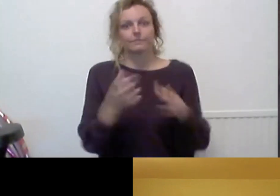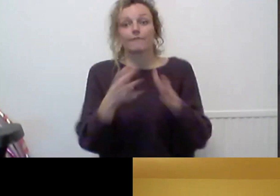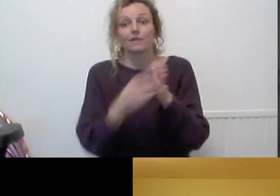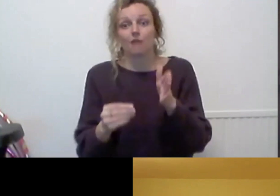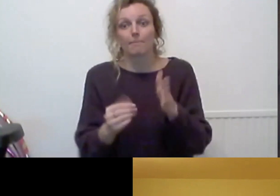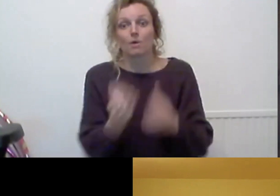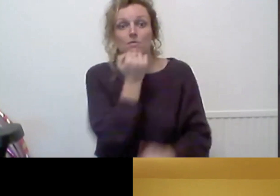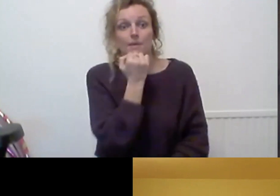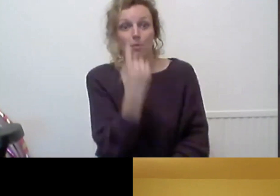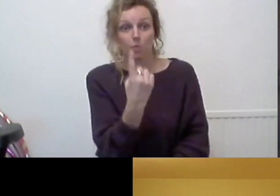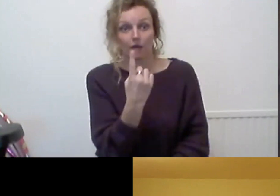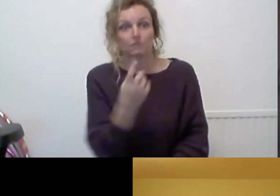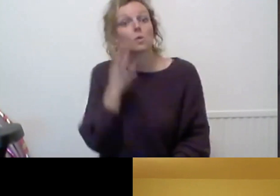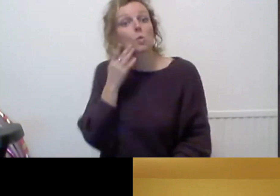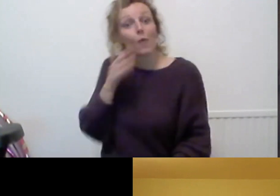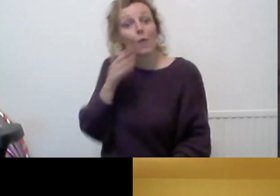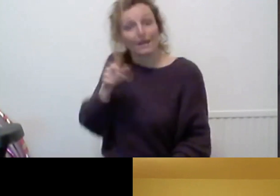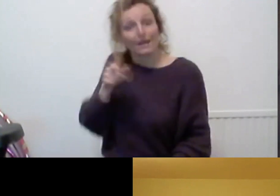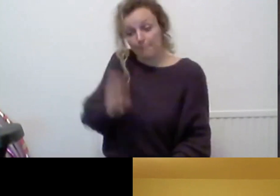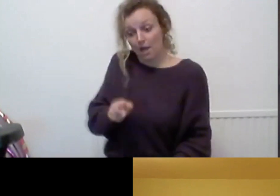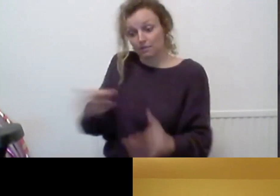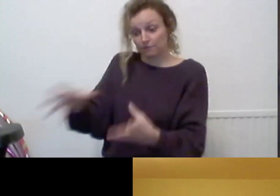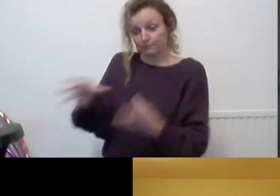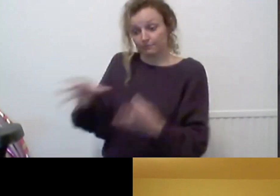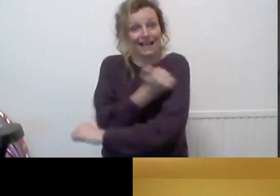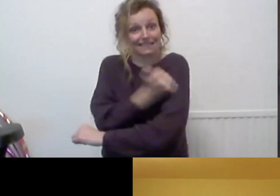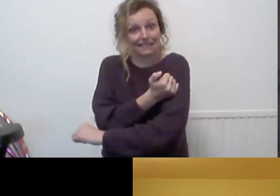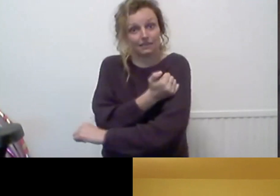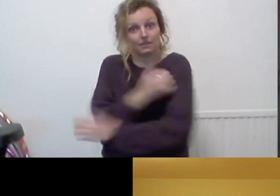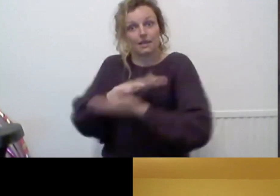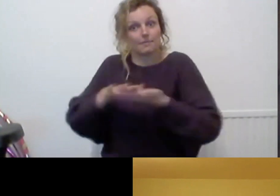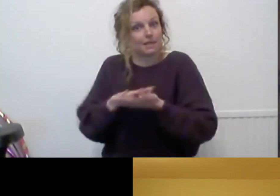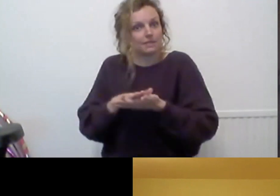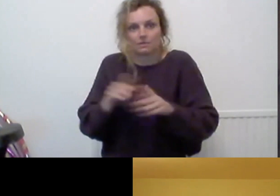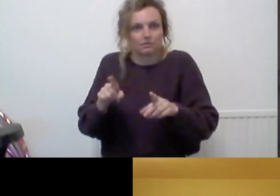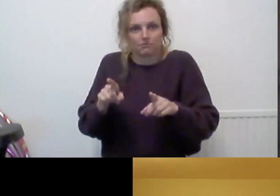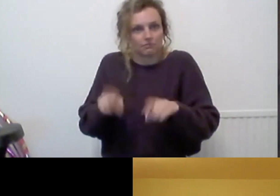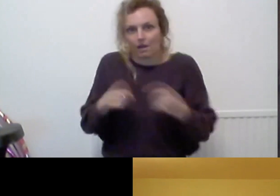vaccine doesn't give you the virus to transmit. Is that right? Yeah. Is that the question? What?